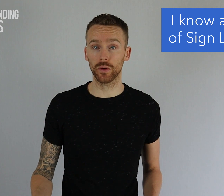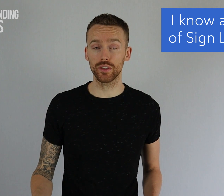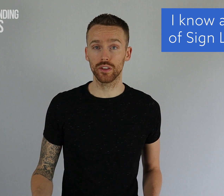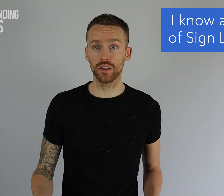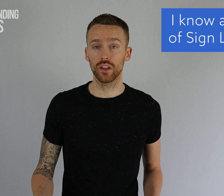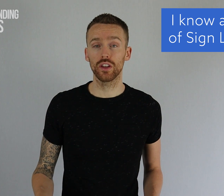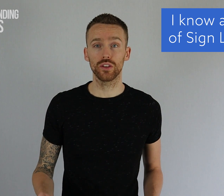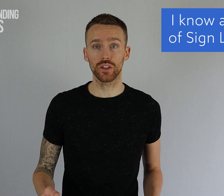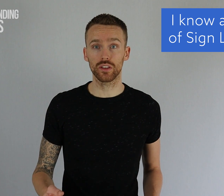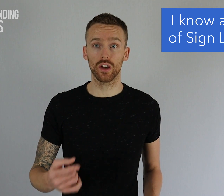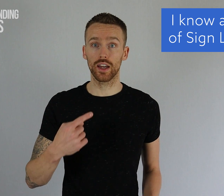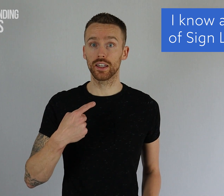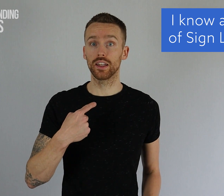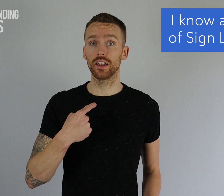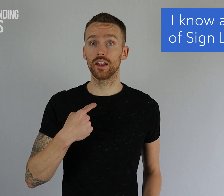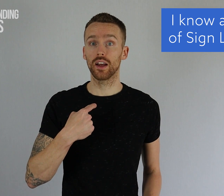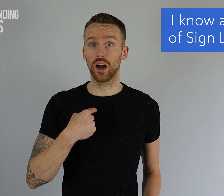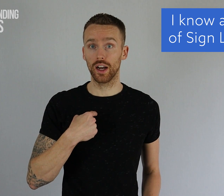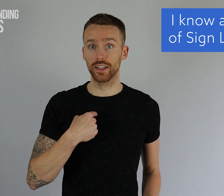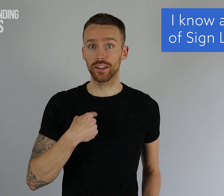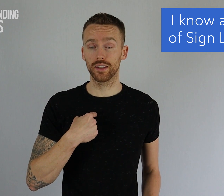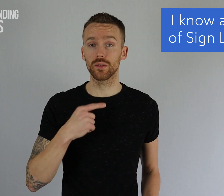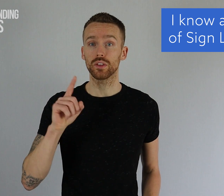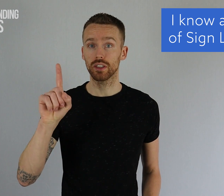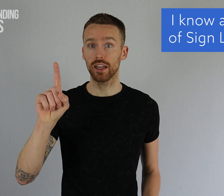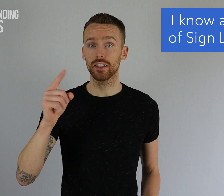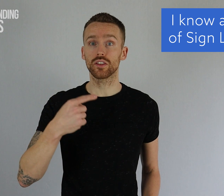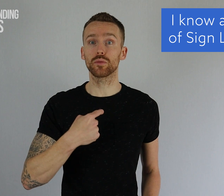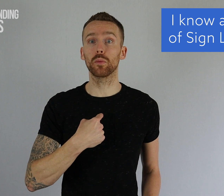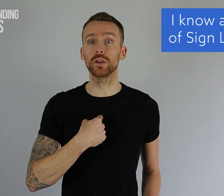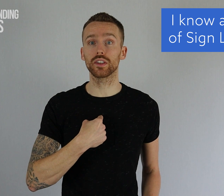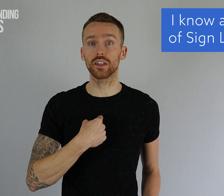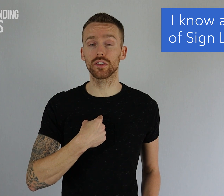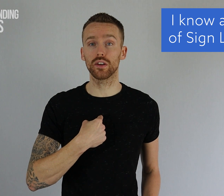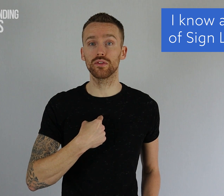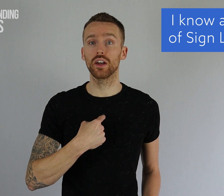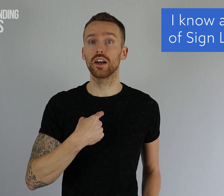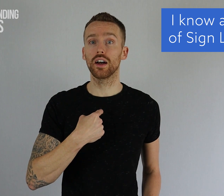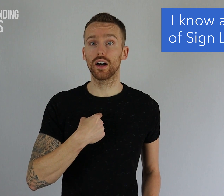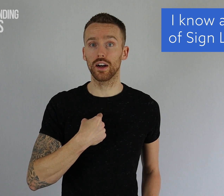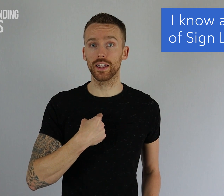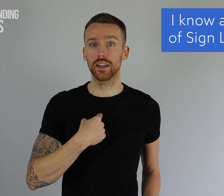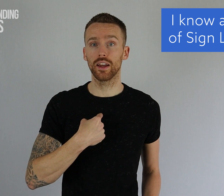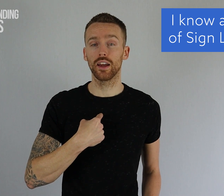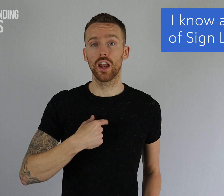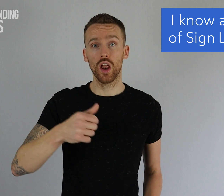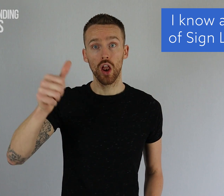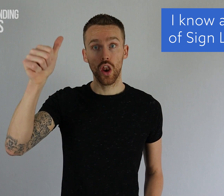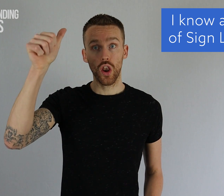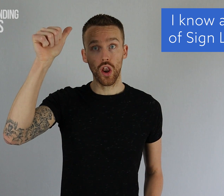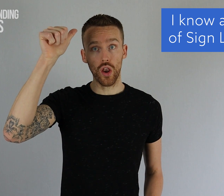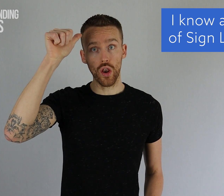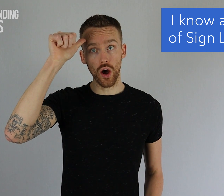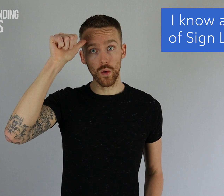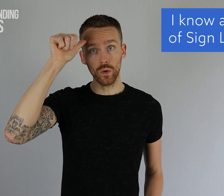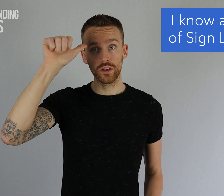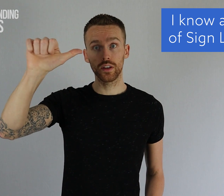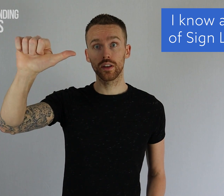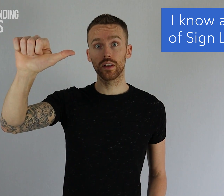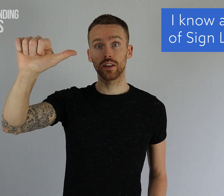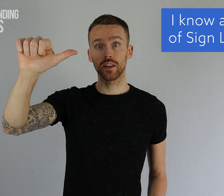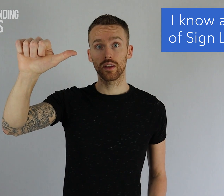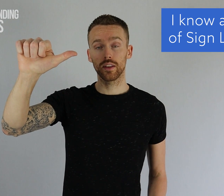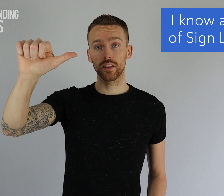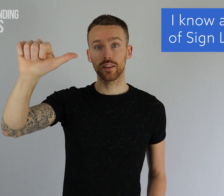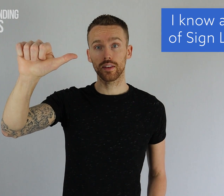language. You can sign, I, which again is just pointing at yourself. I. Know, that's